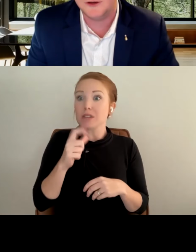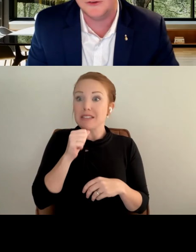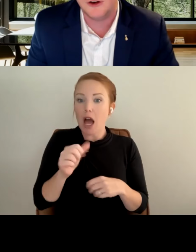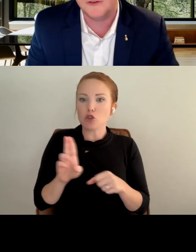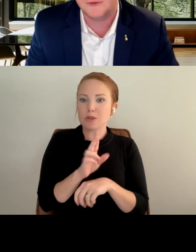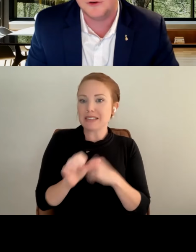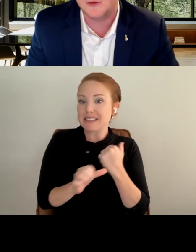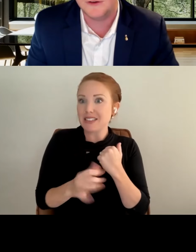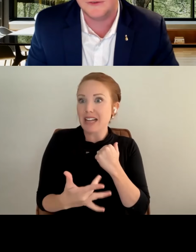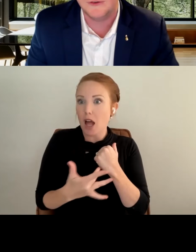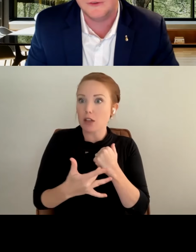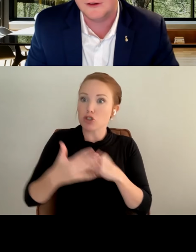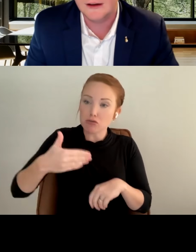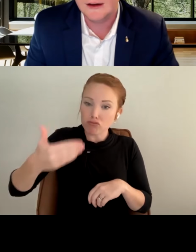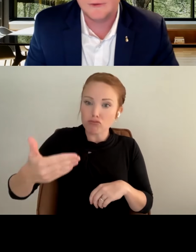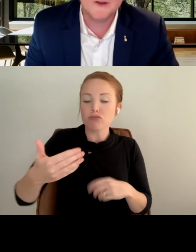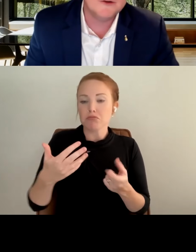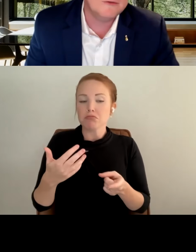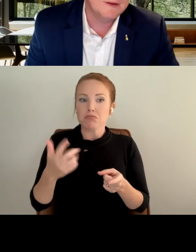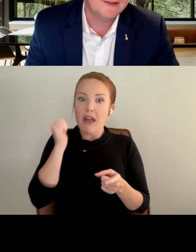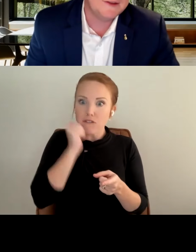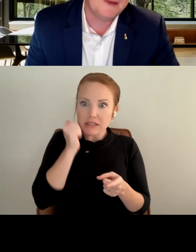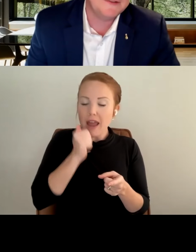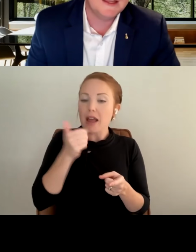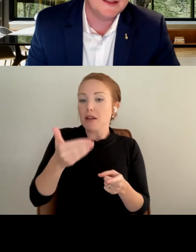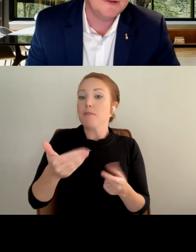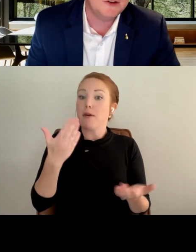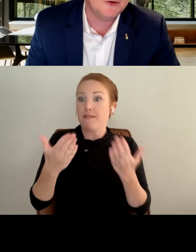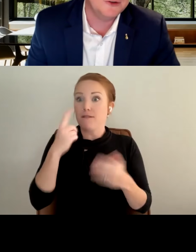but is in charge of these procurement decisions. For you, that's the best thing that you can do